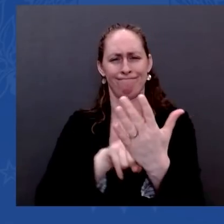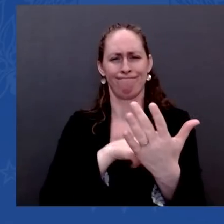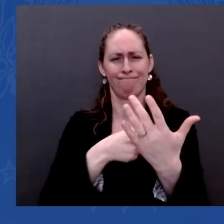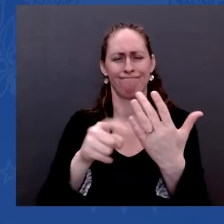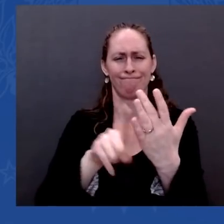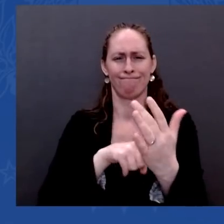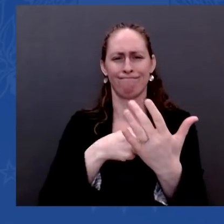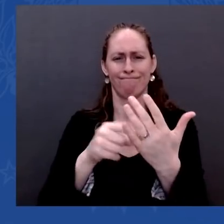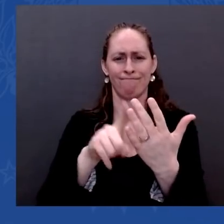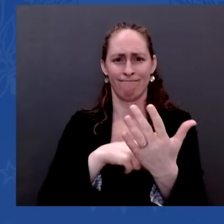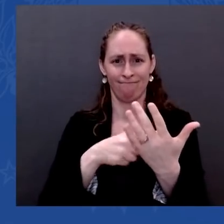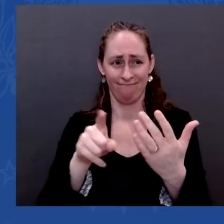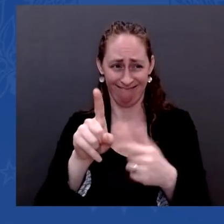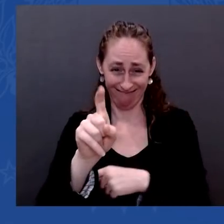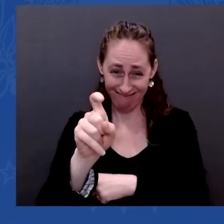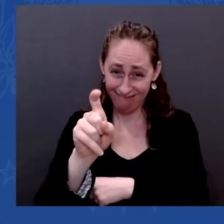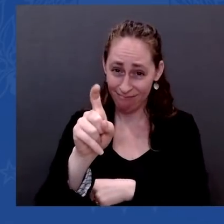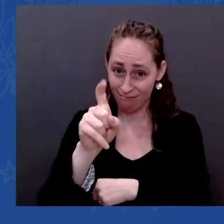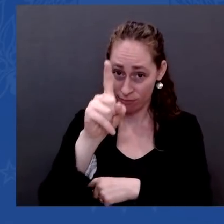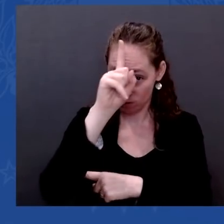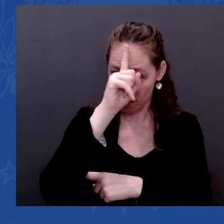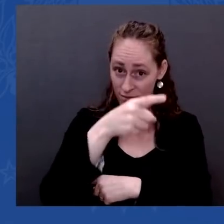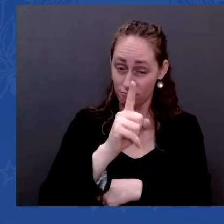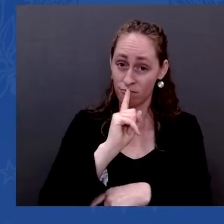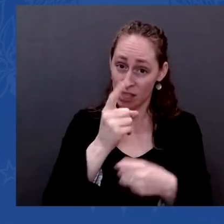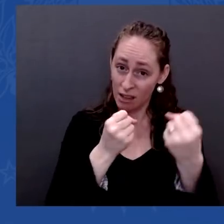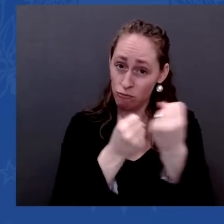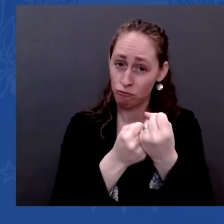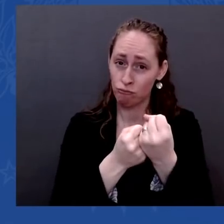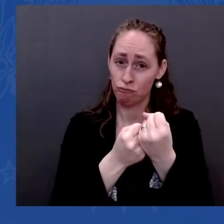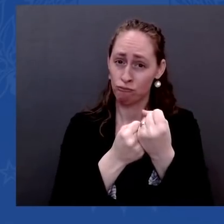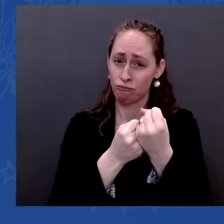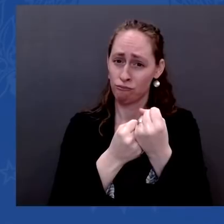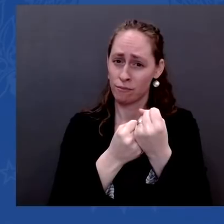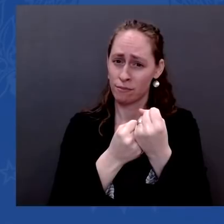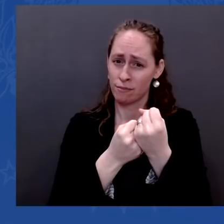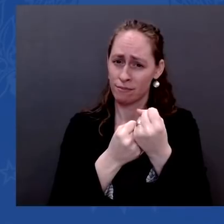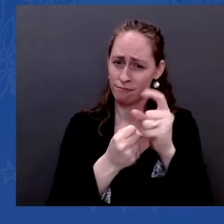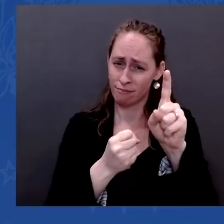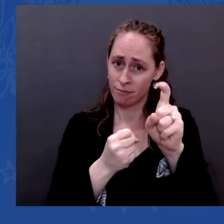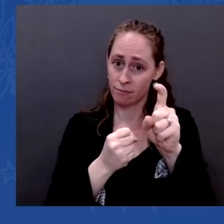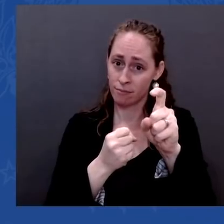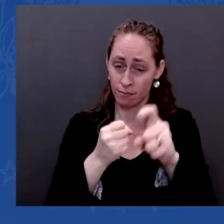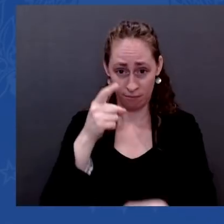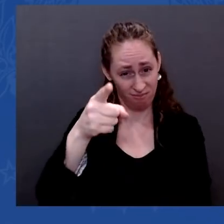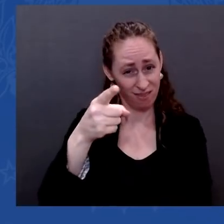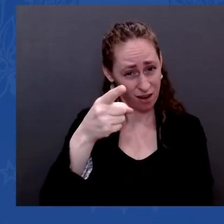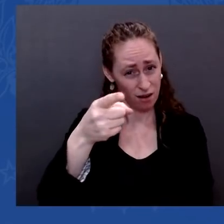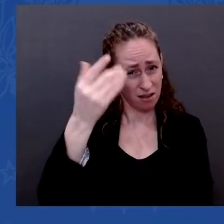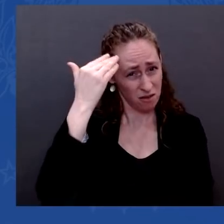Do you understand this criticism? Is Germany a reliable partner, from your point of view?